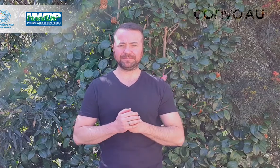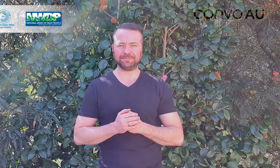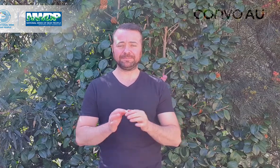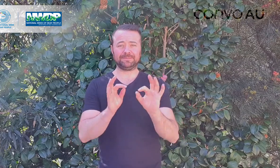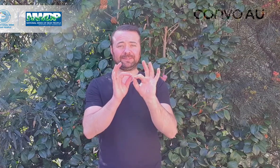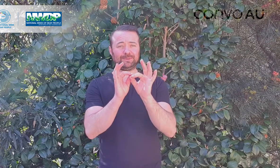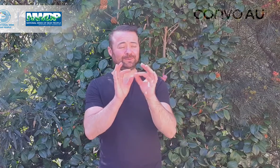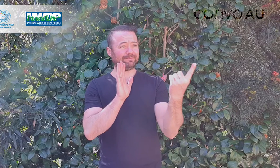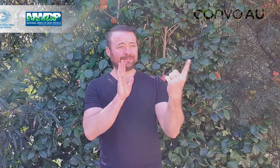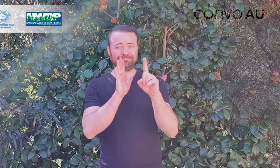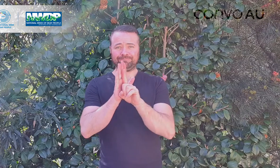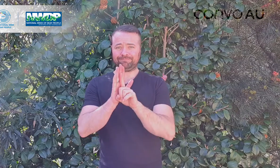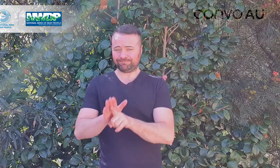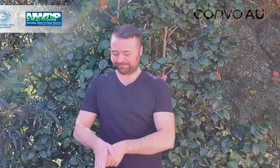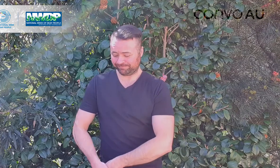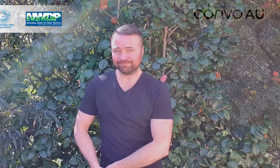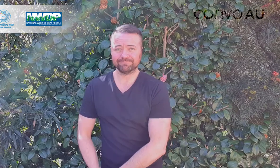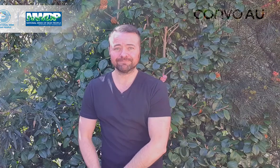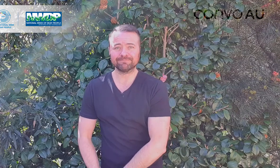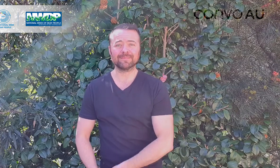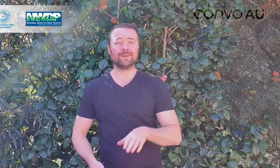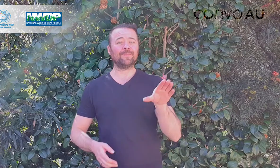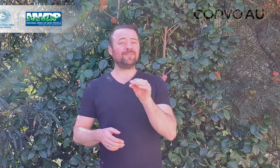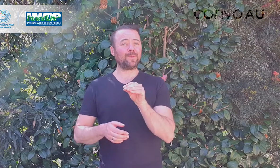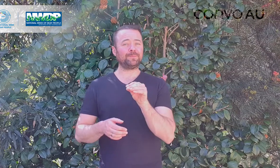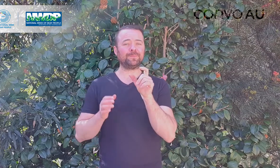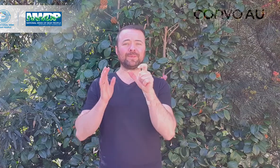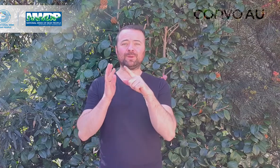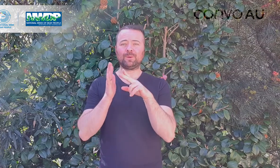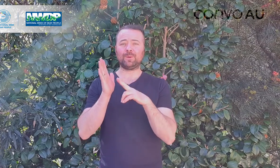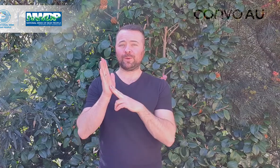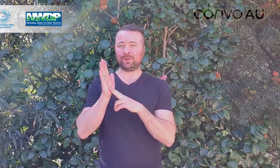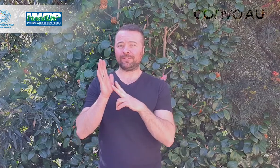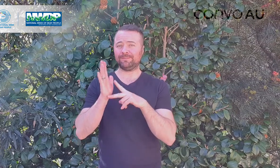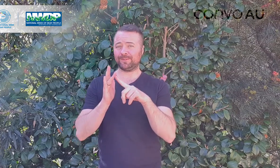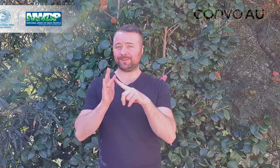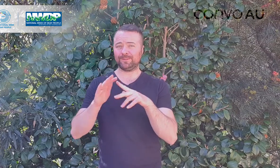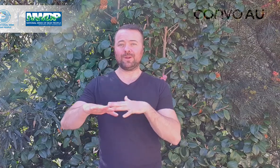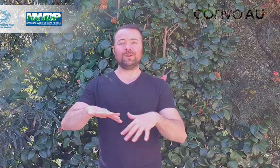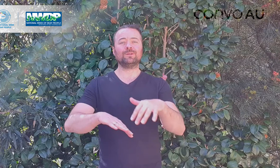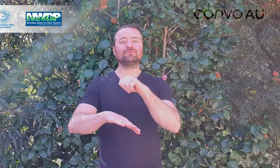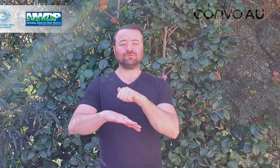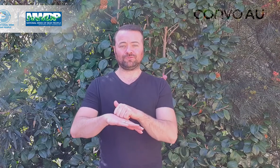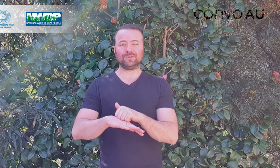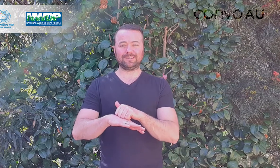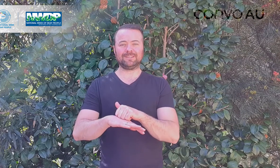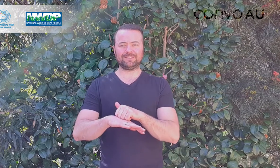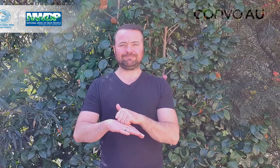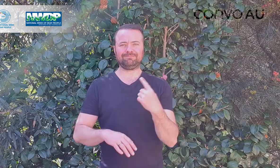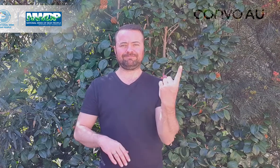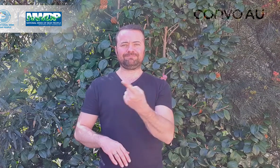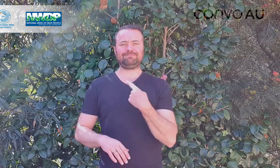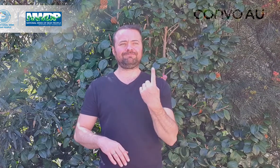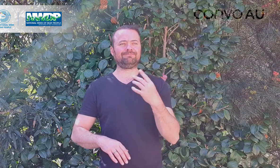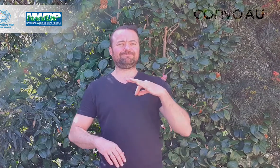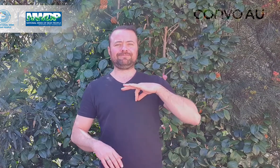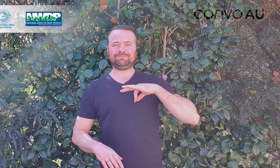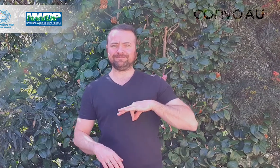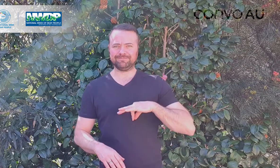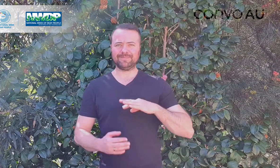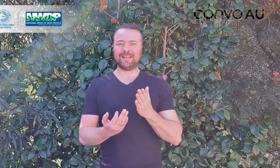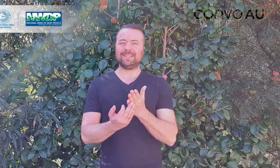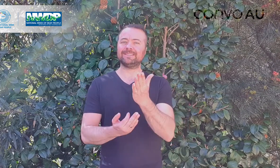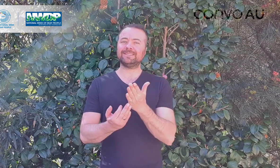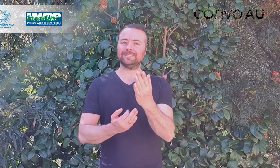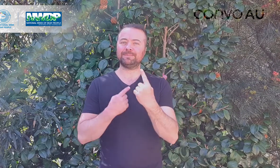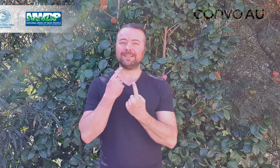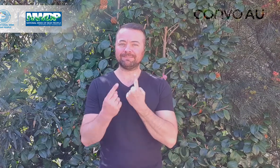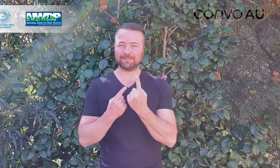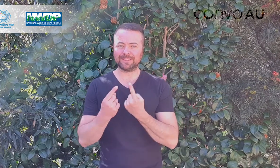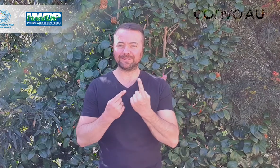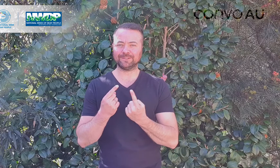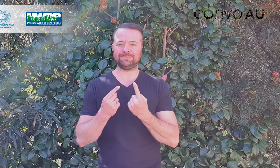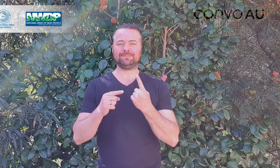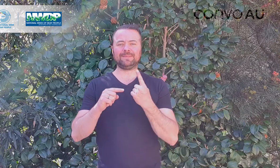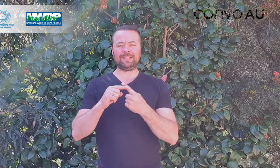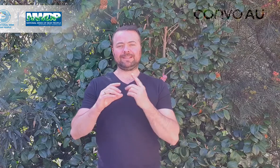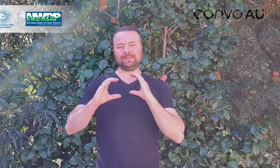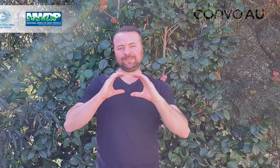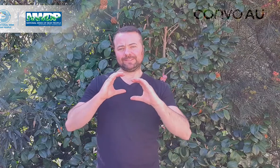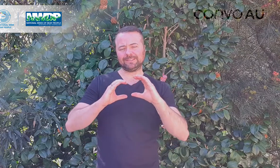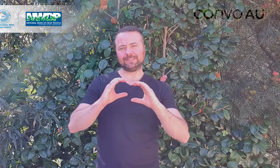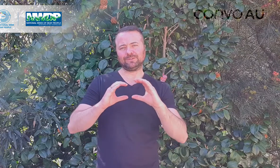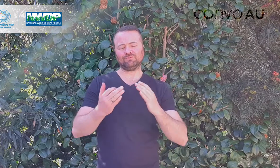With an “interpreter in our pocket” from Convo Australia, we gain access to information and conversations